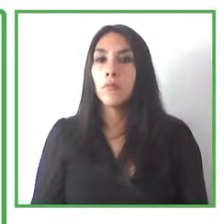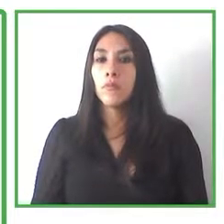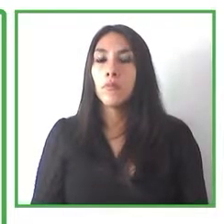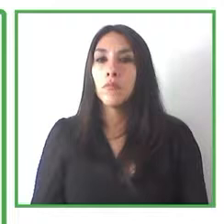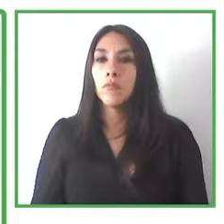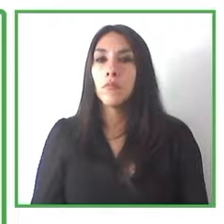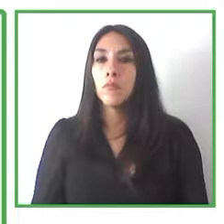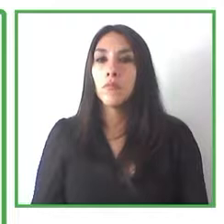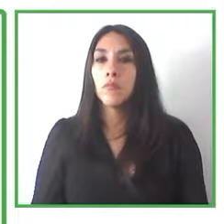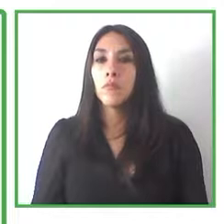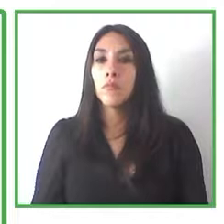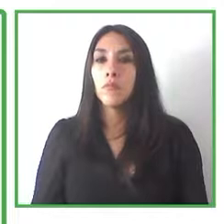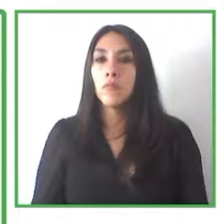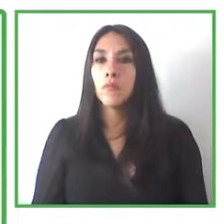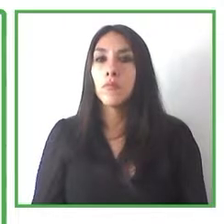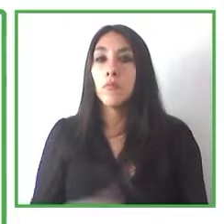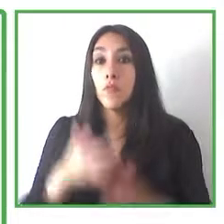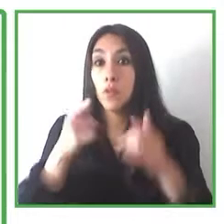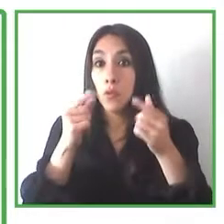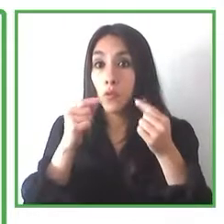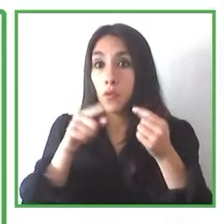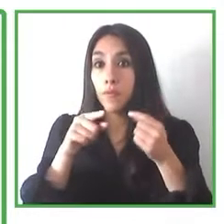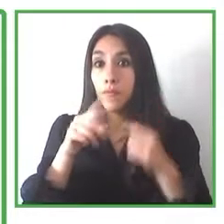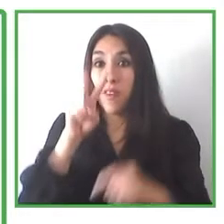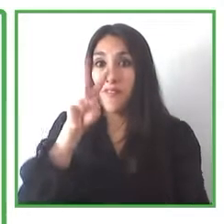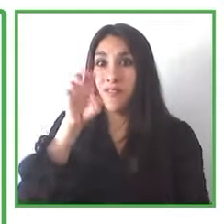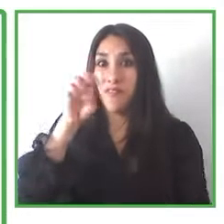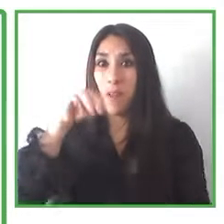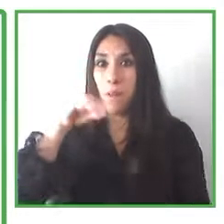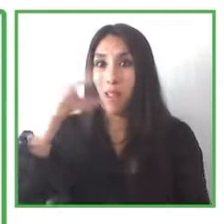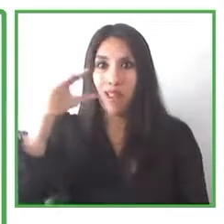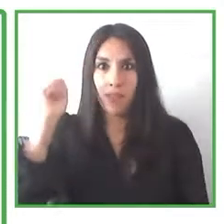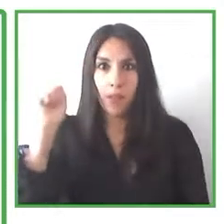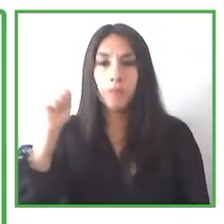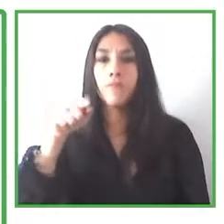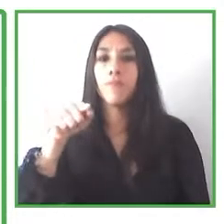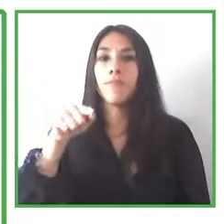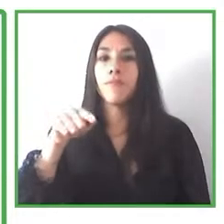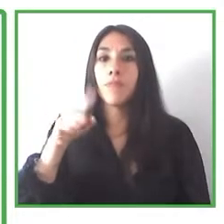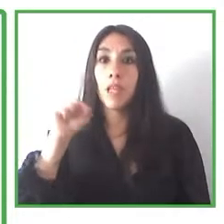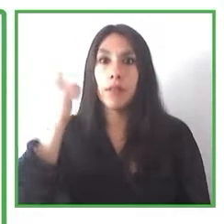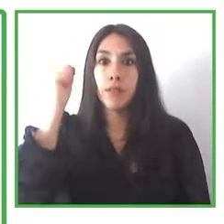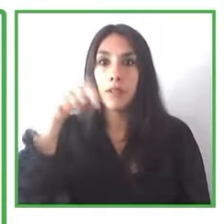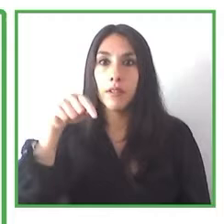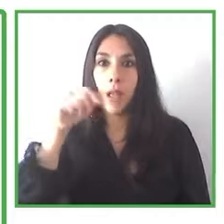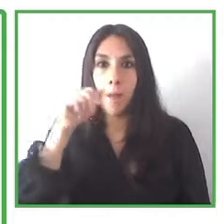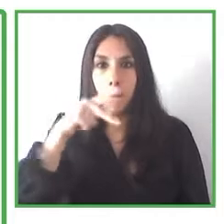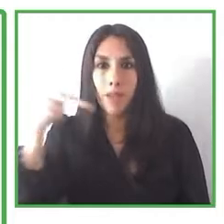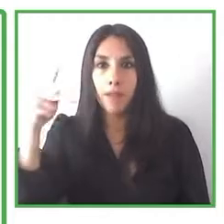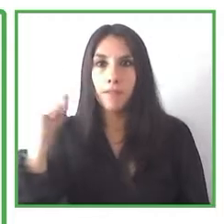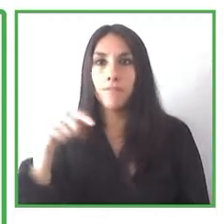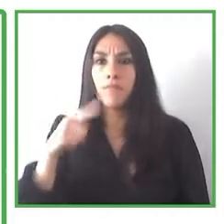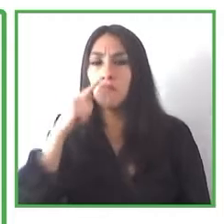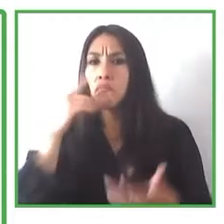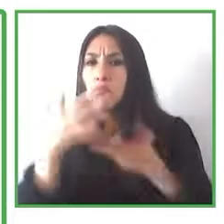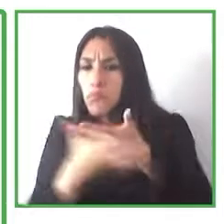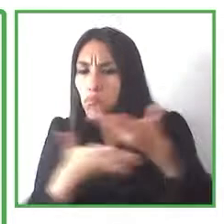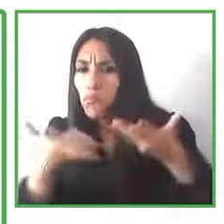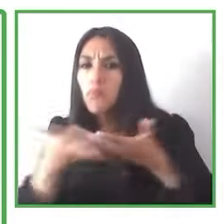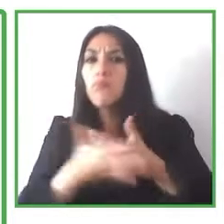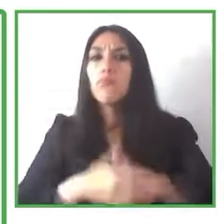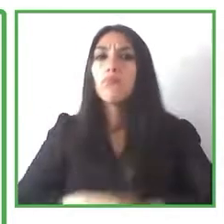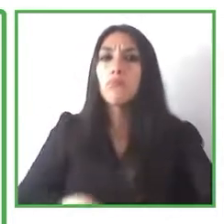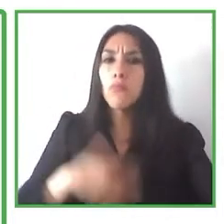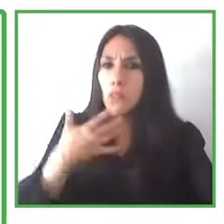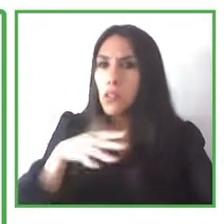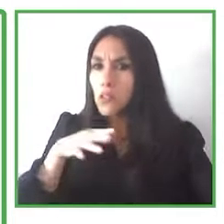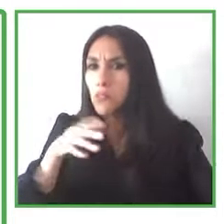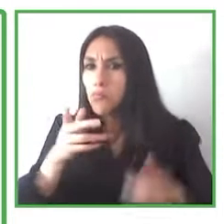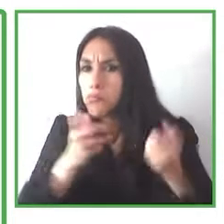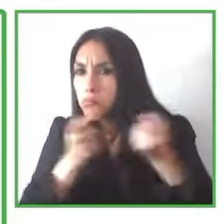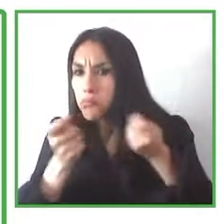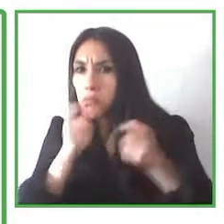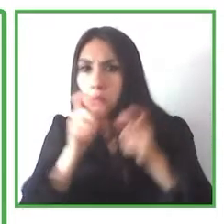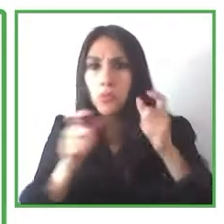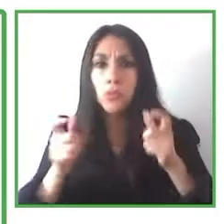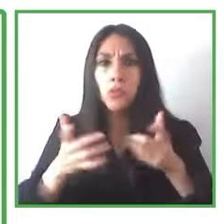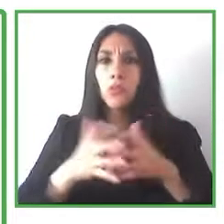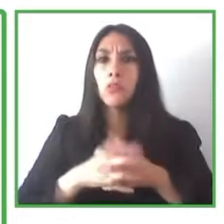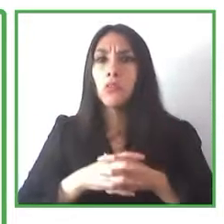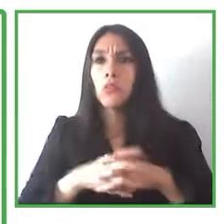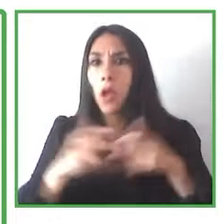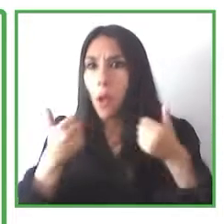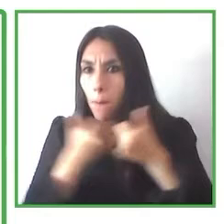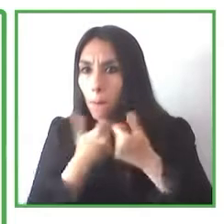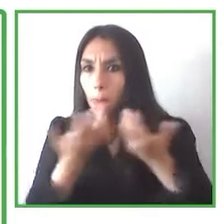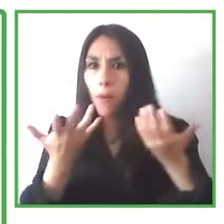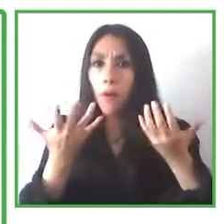We want to make VEM CA the main interaction platform for professionals in the